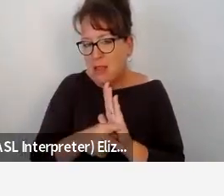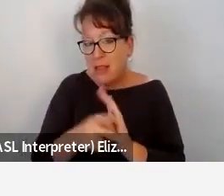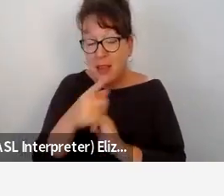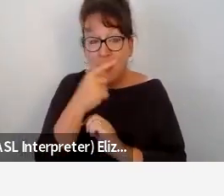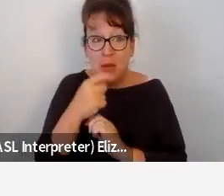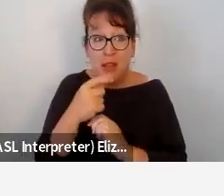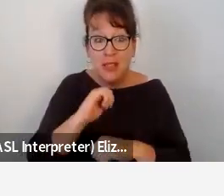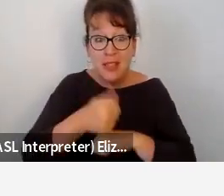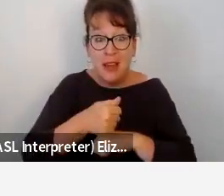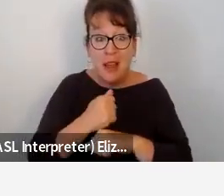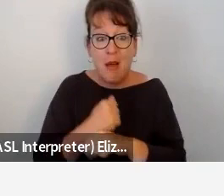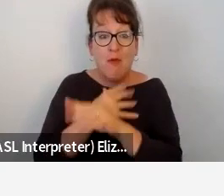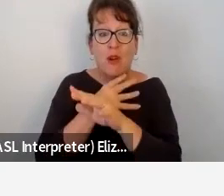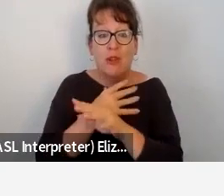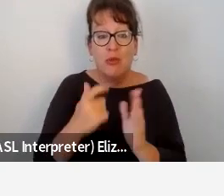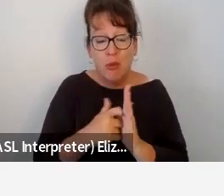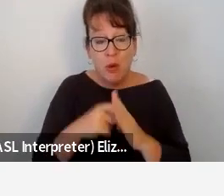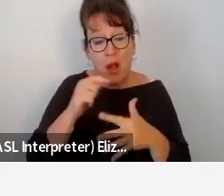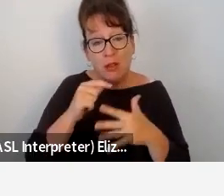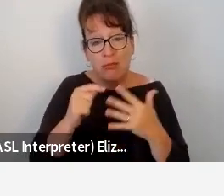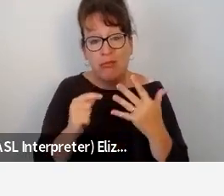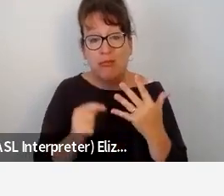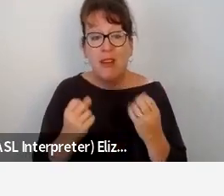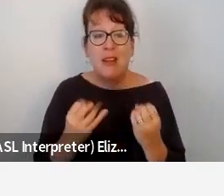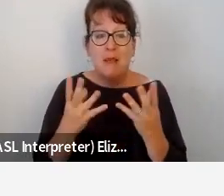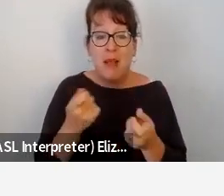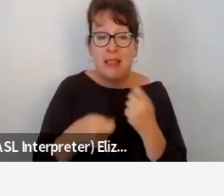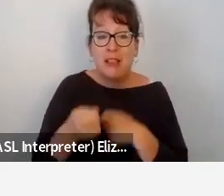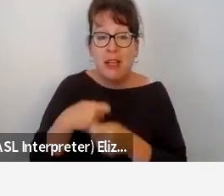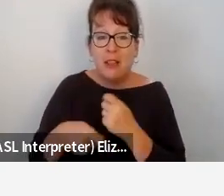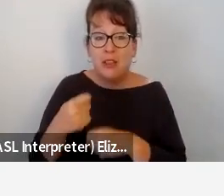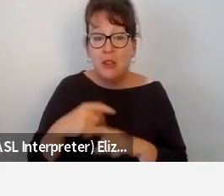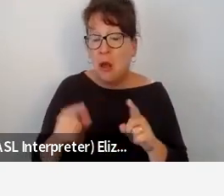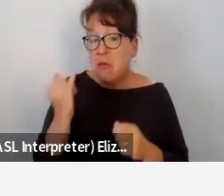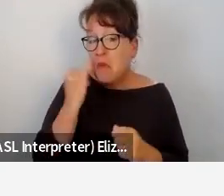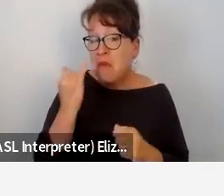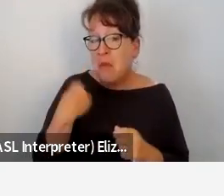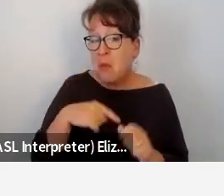rid of your old equipment when you buy a new piece of equipment. And our plan is to award